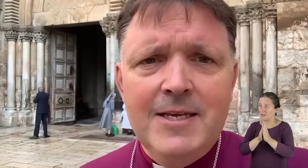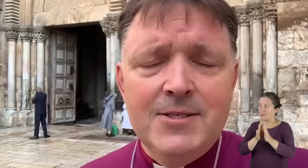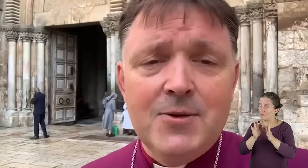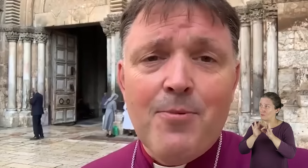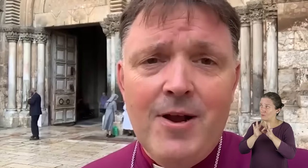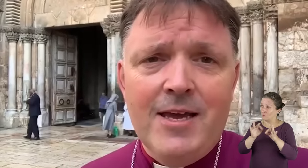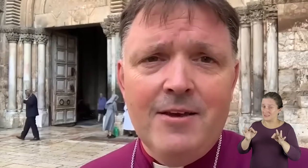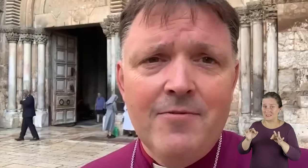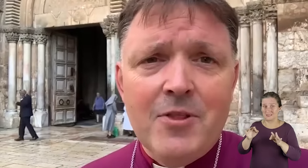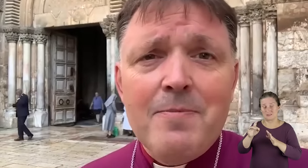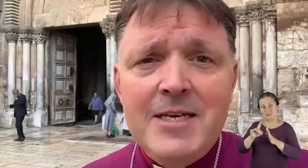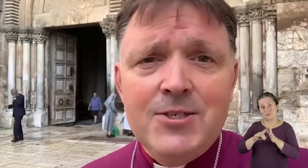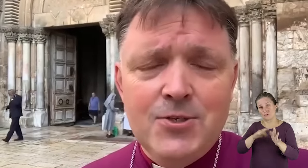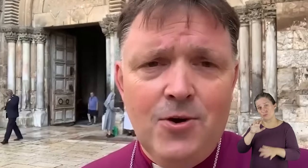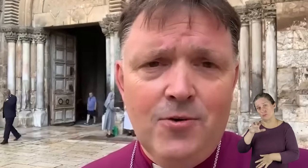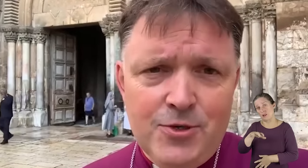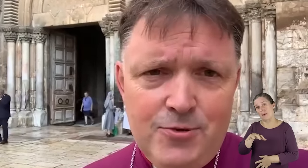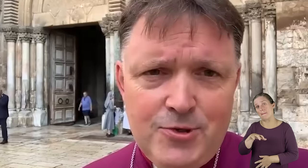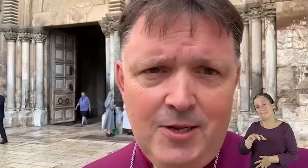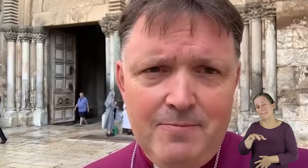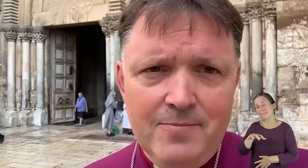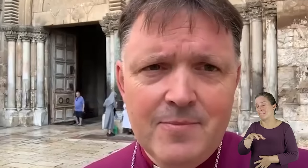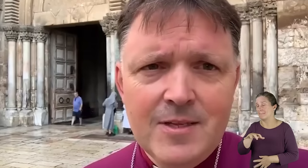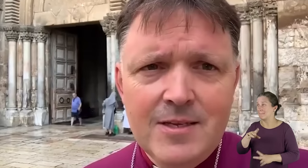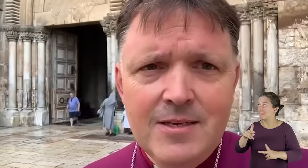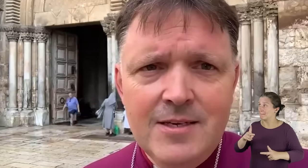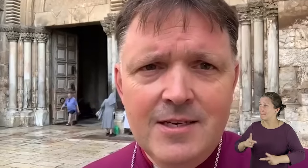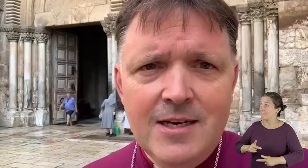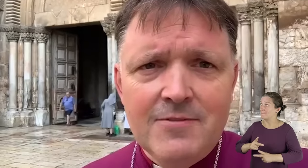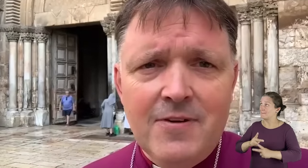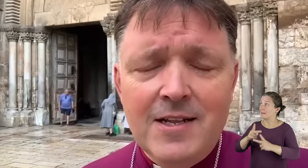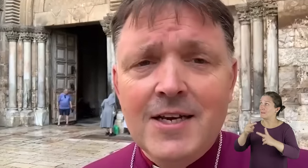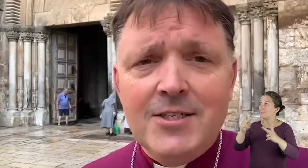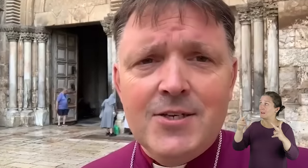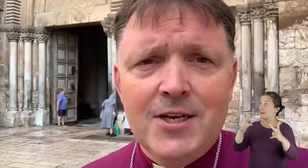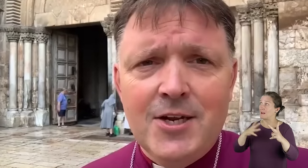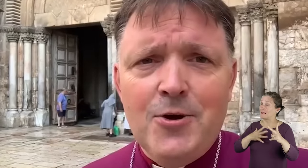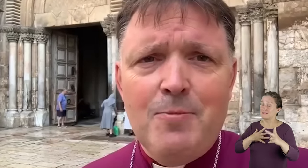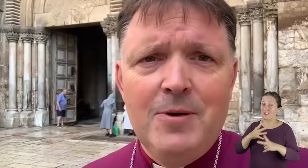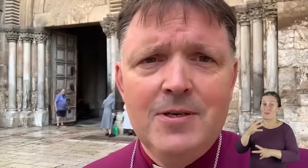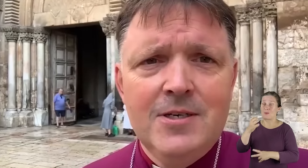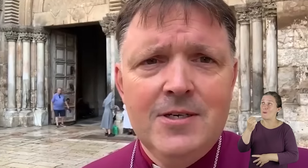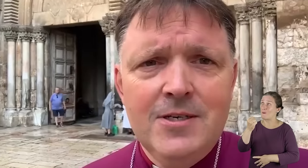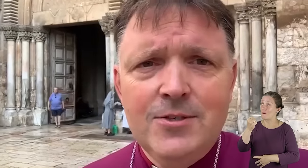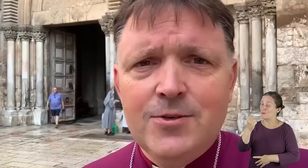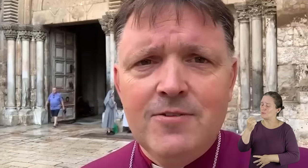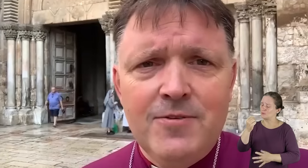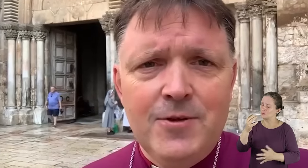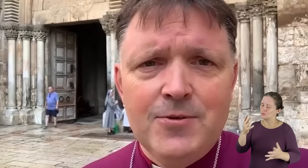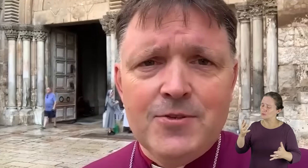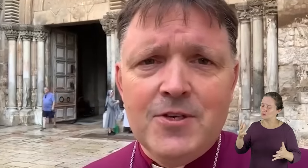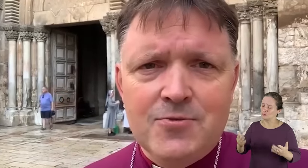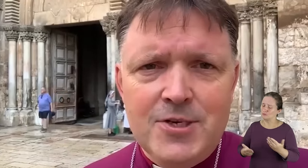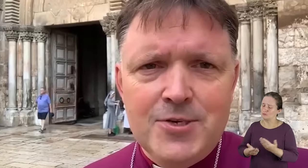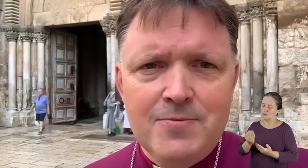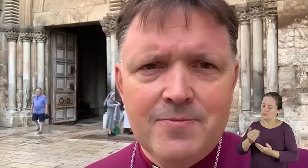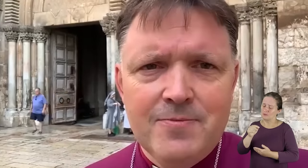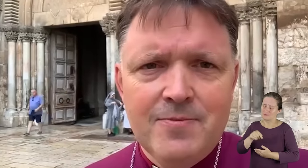Please pray for the peace of Jerusalem and for light and hope to infuse this region. Thank you.